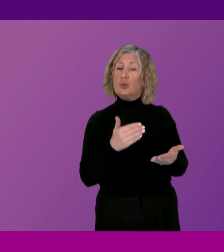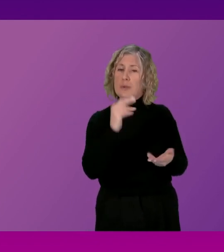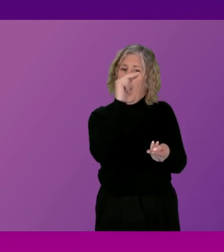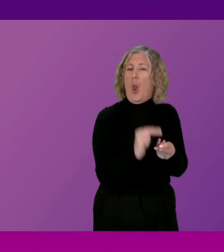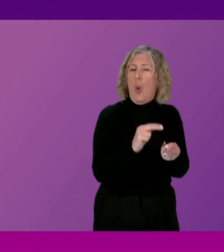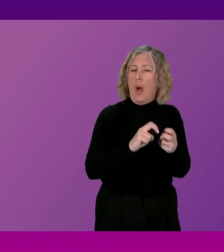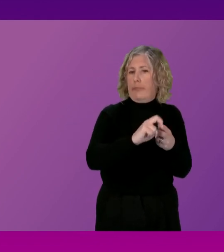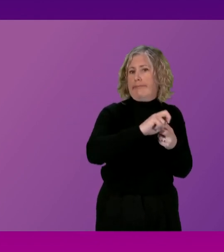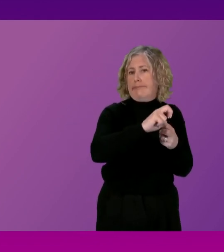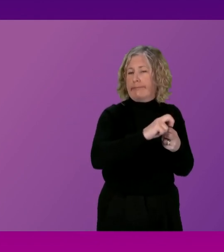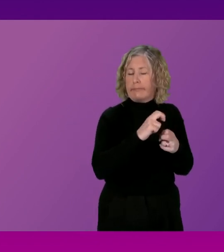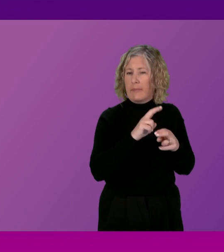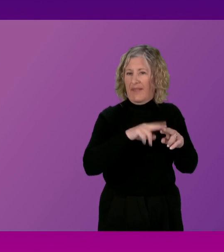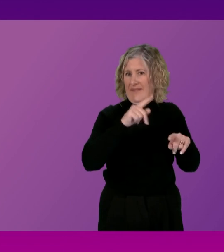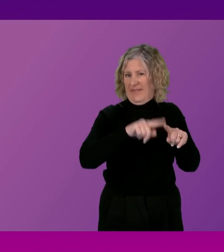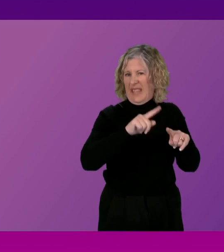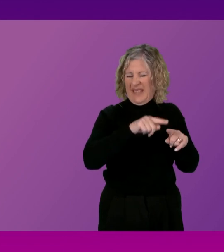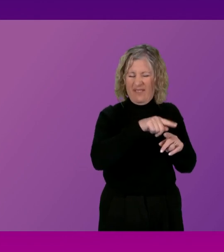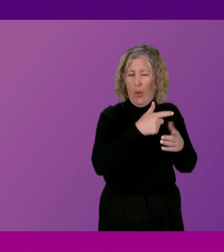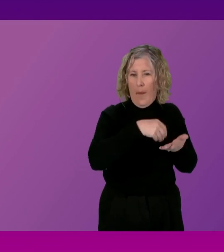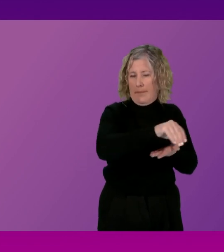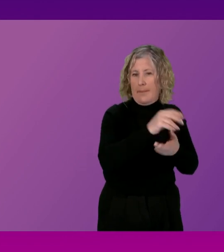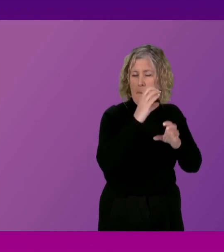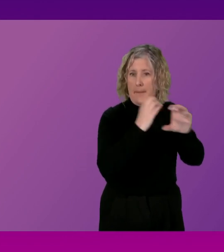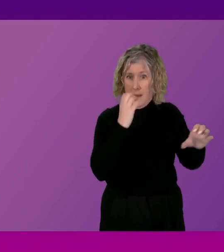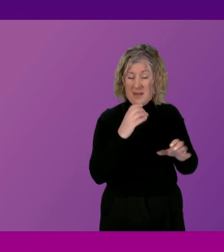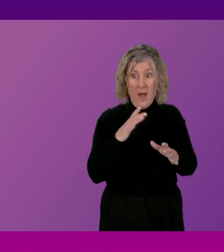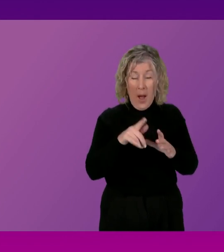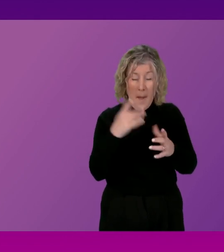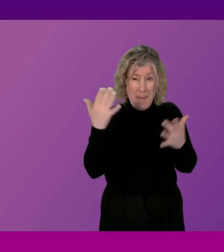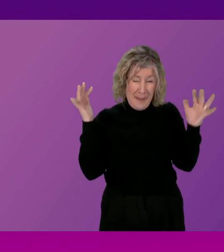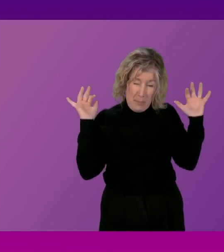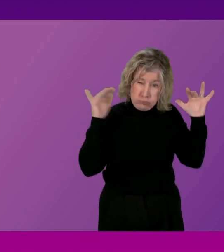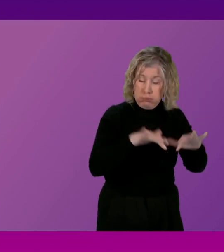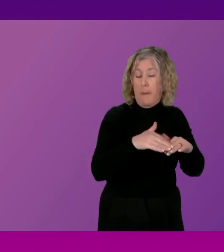per cent in a month. When are we going to look seriously at helping that group of people—the low paid, who are